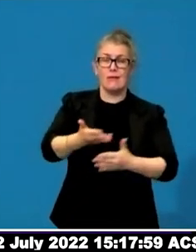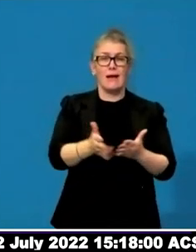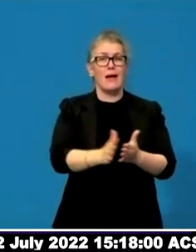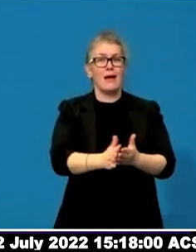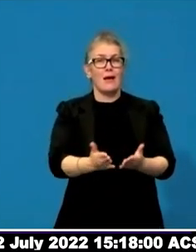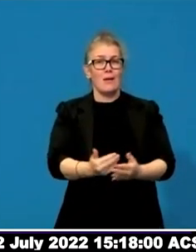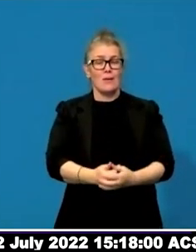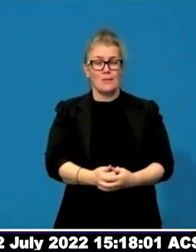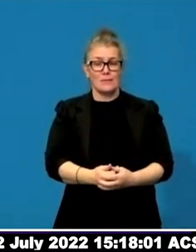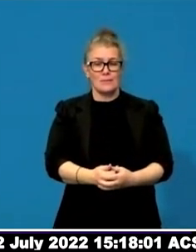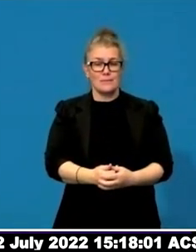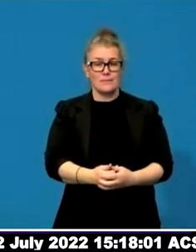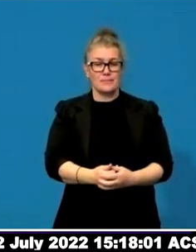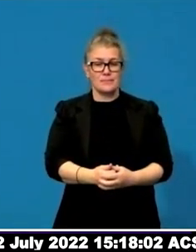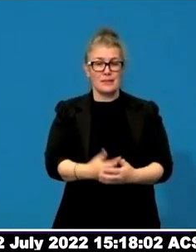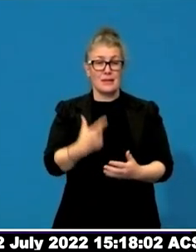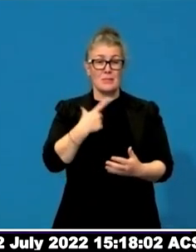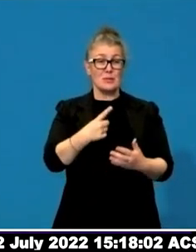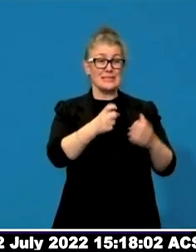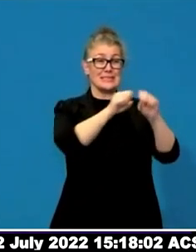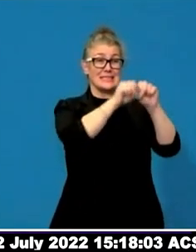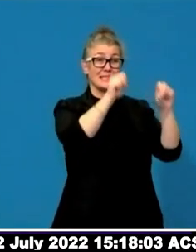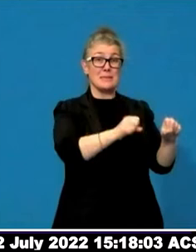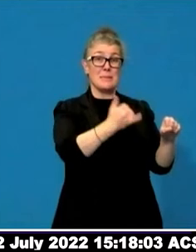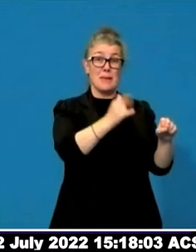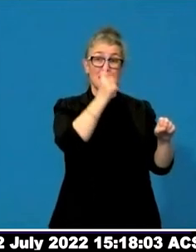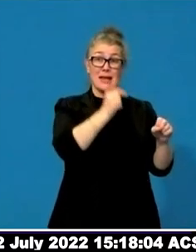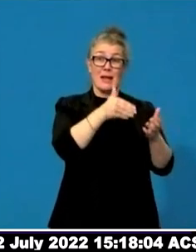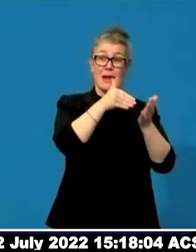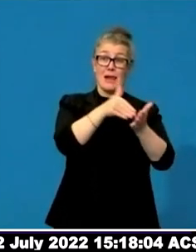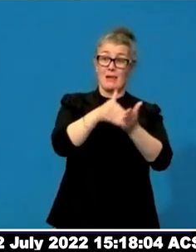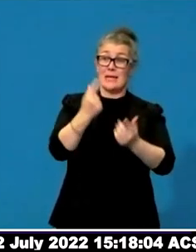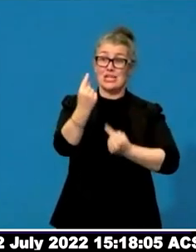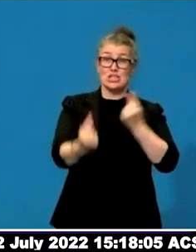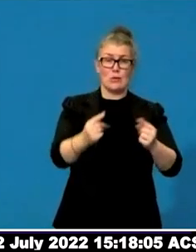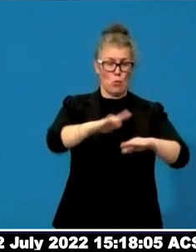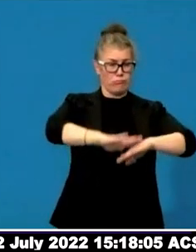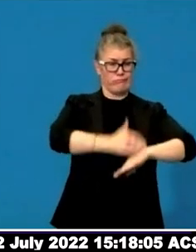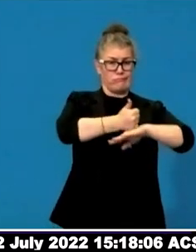a system that helps everyone to be up-skilled and improved across the board.